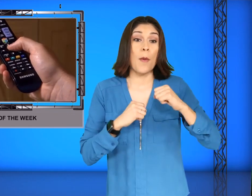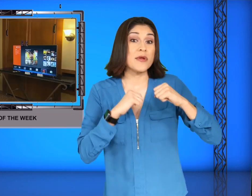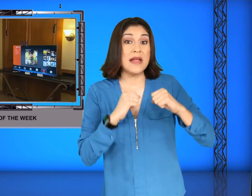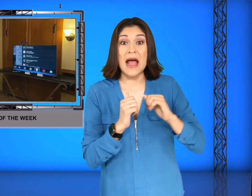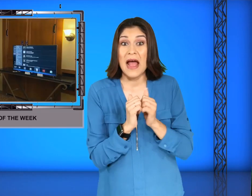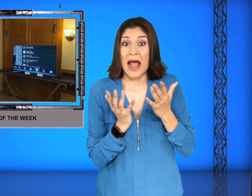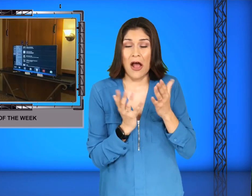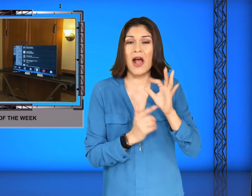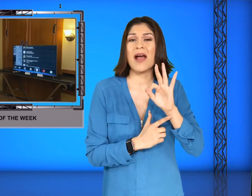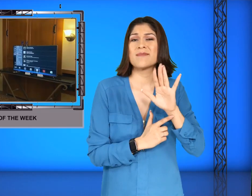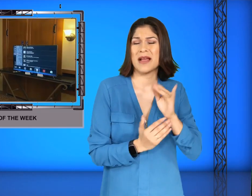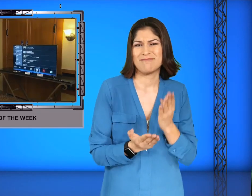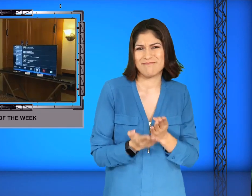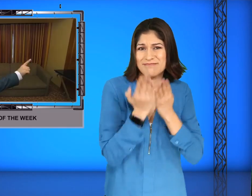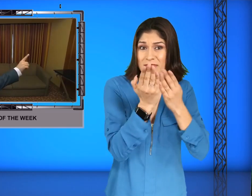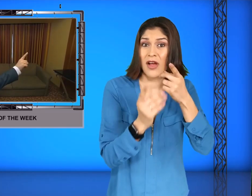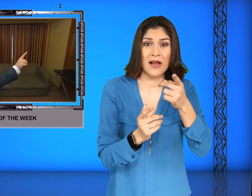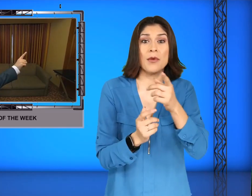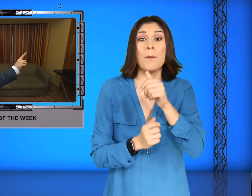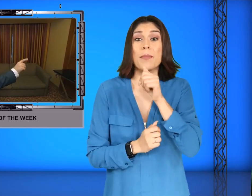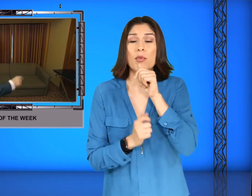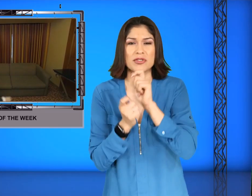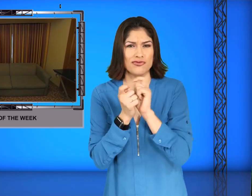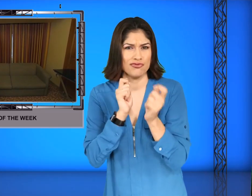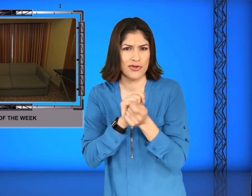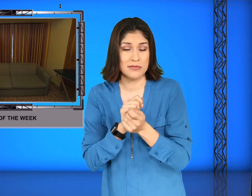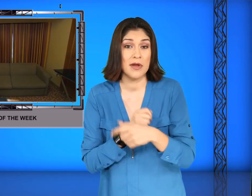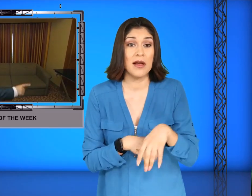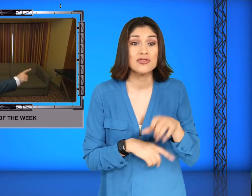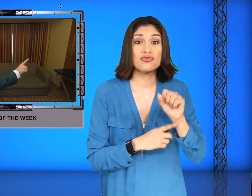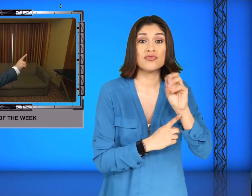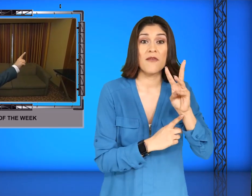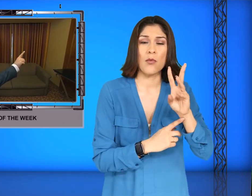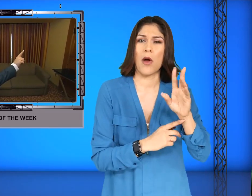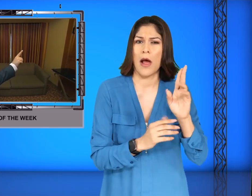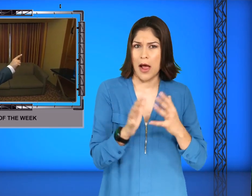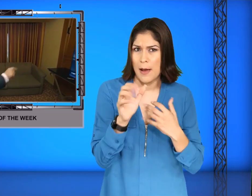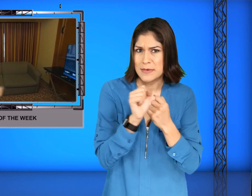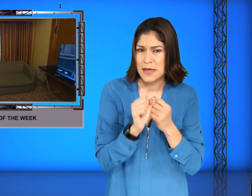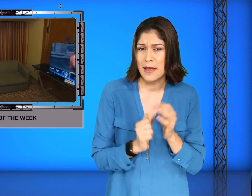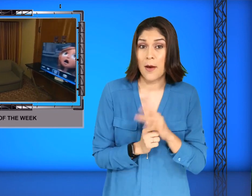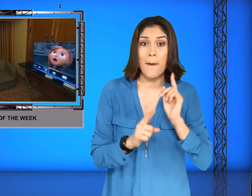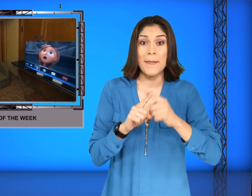To protect yourself, the FBI recommends changing the default password, update the software,